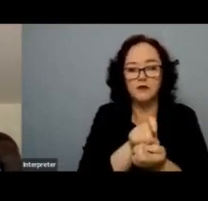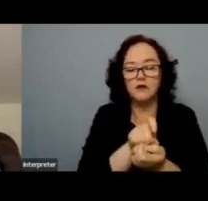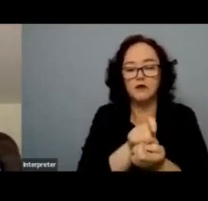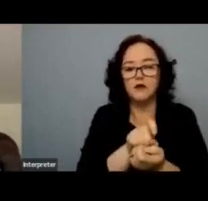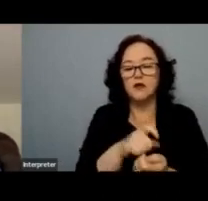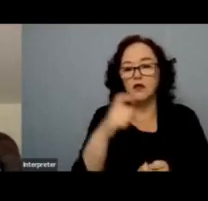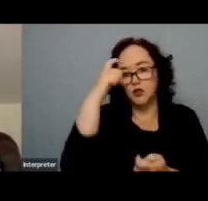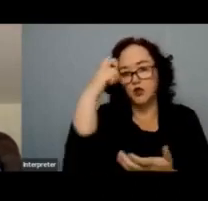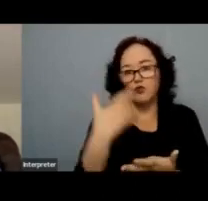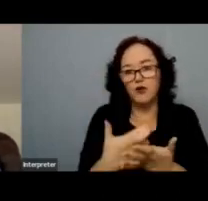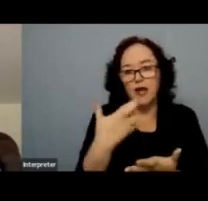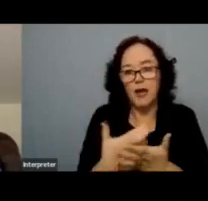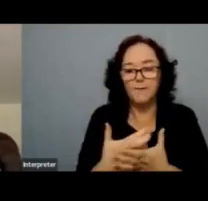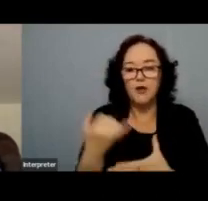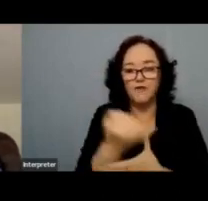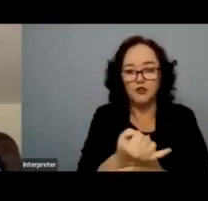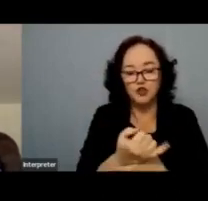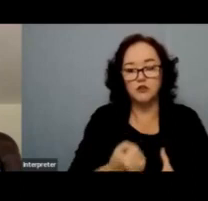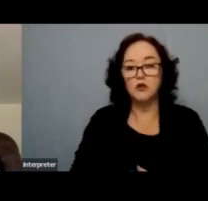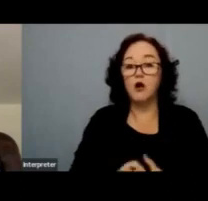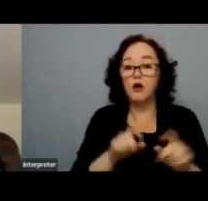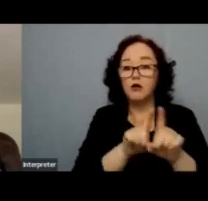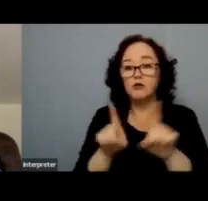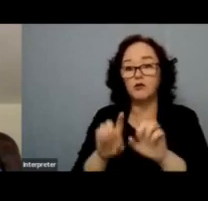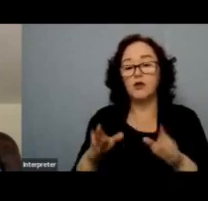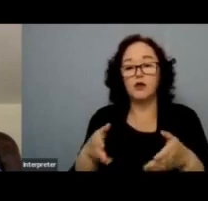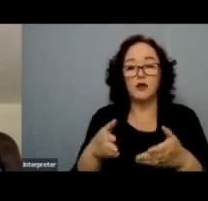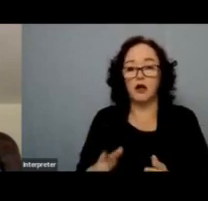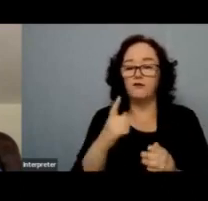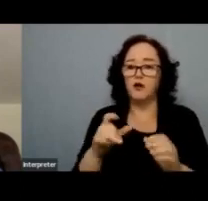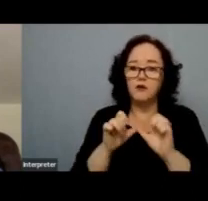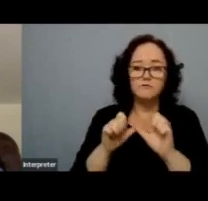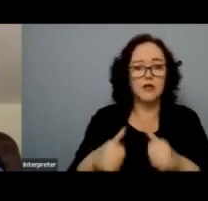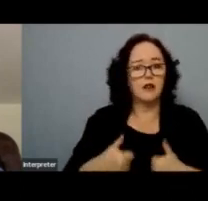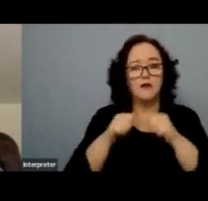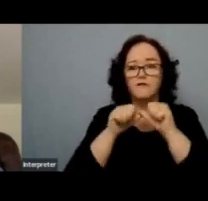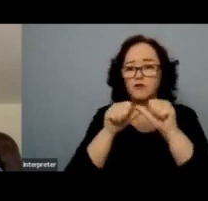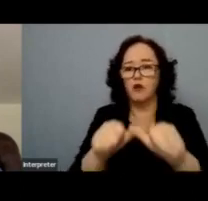interventions, and can allow for lifelong monitoring to reduce or